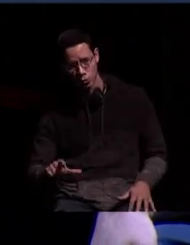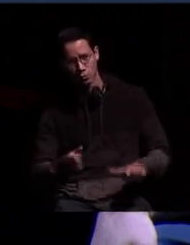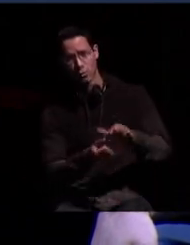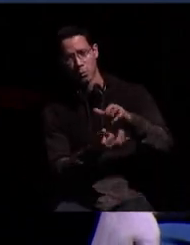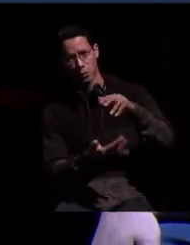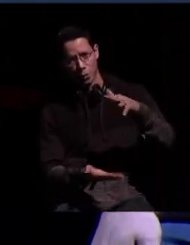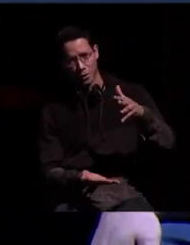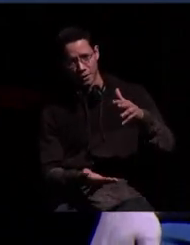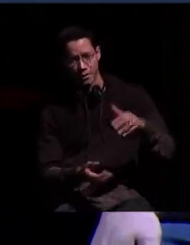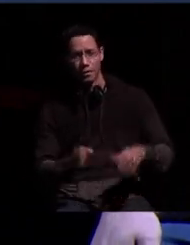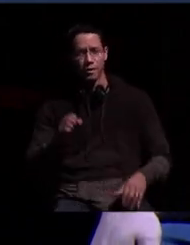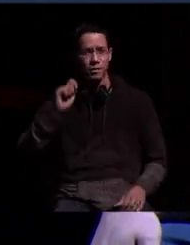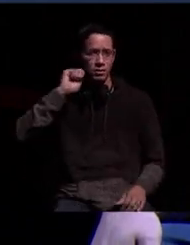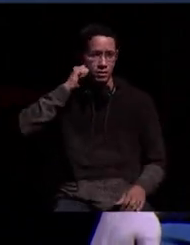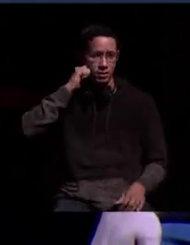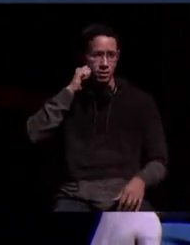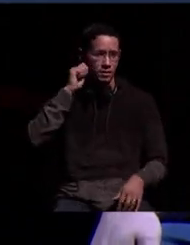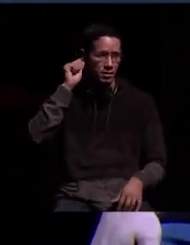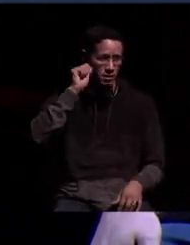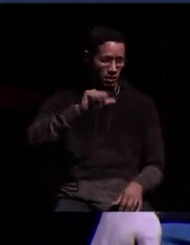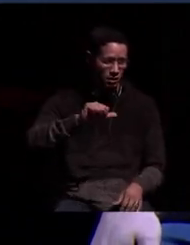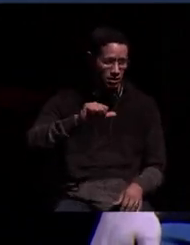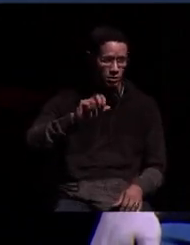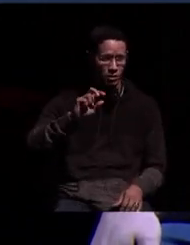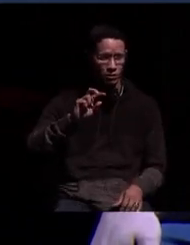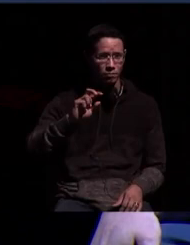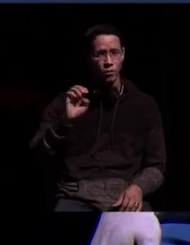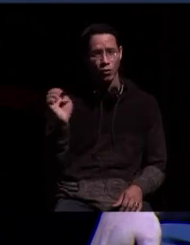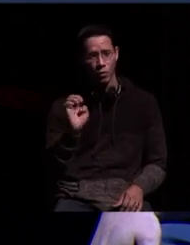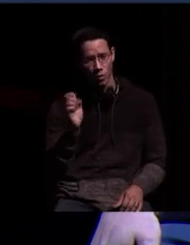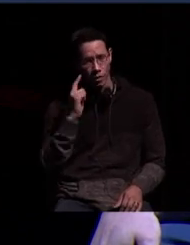Southern black and homosexual women accumulate vulnerabilities